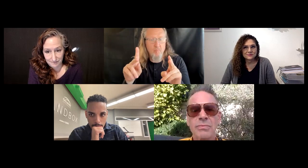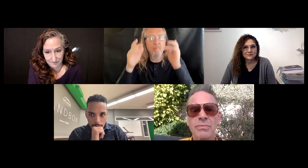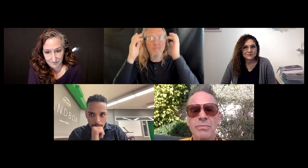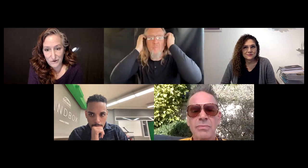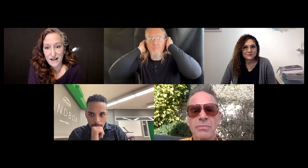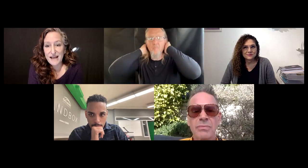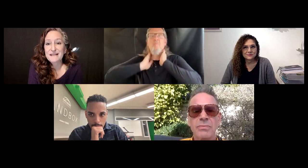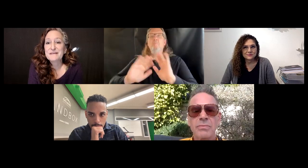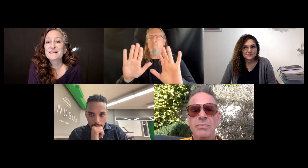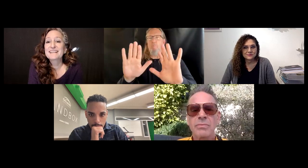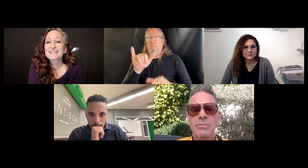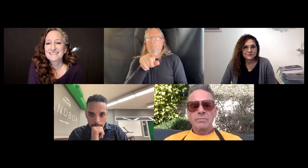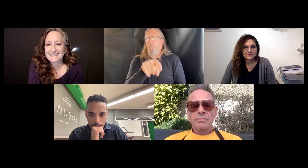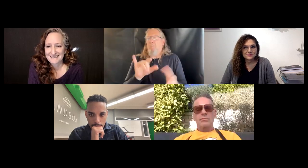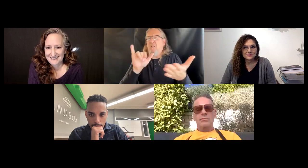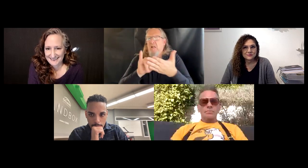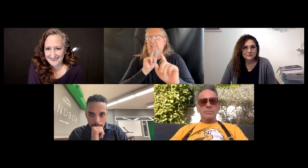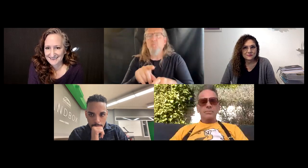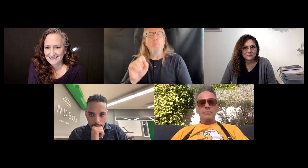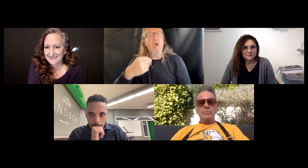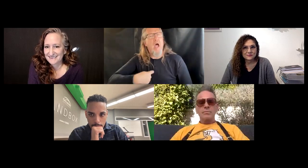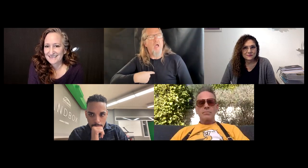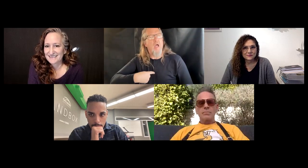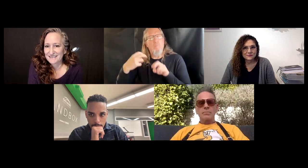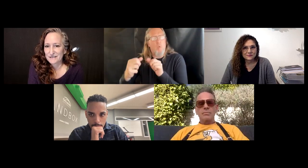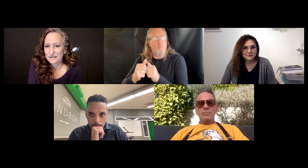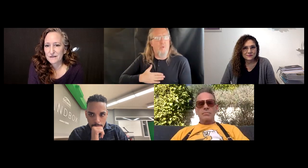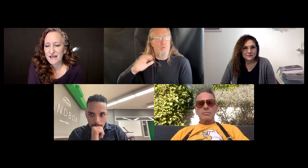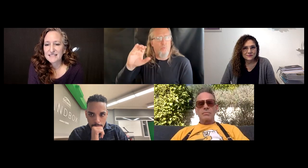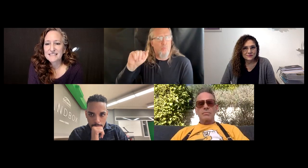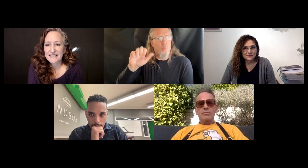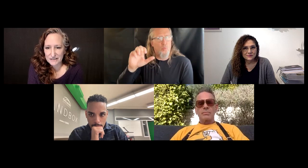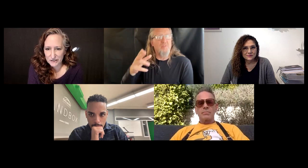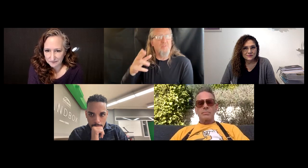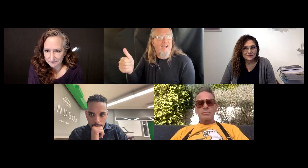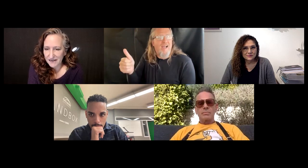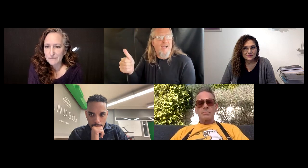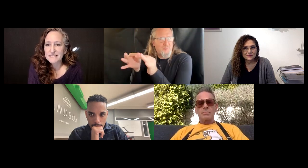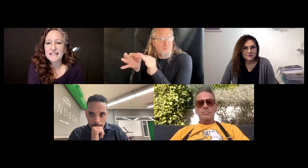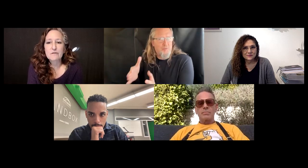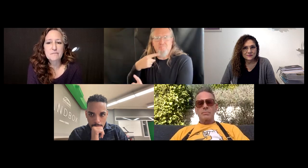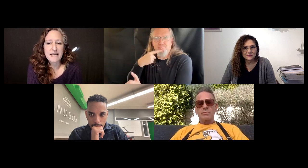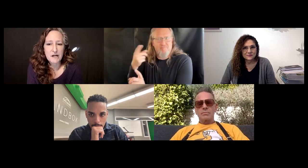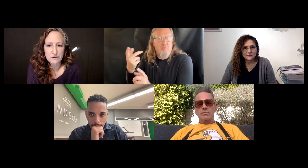Okay. So? That is the answer. And I was sitting with my coach.